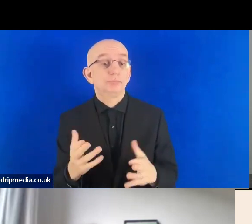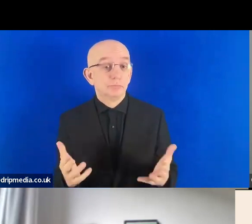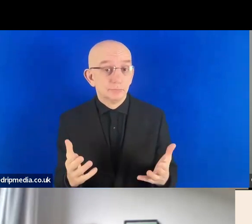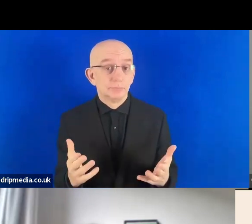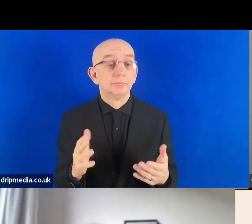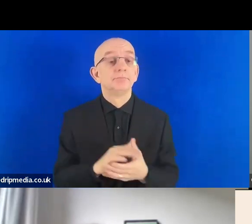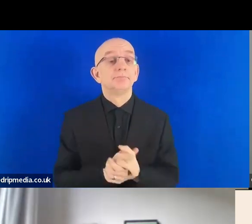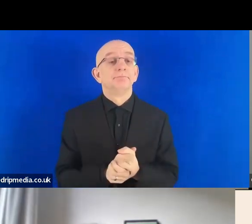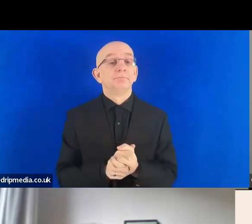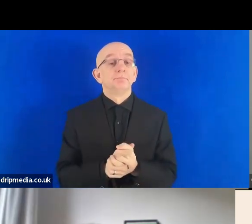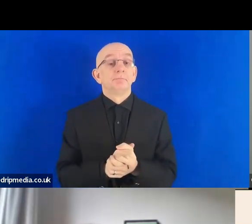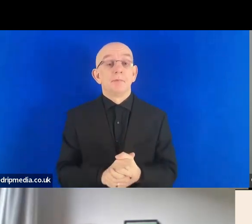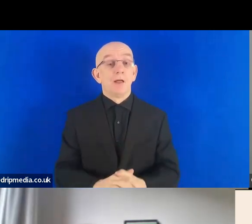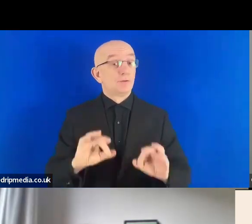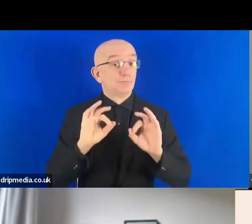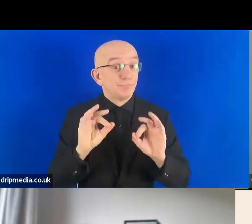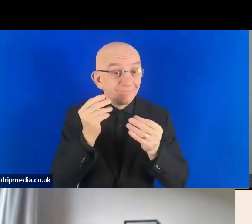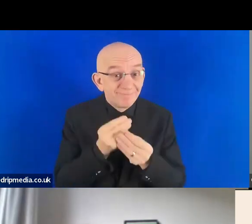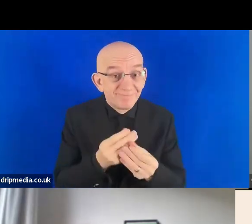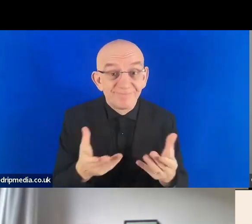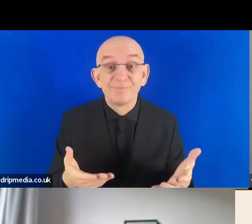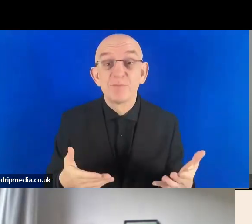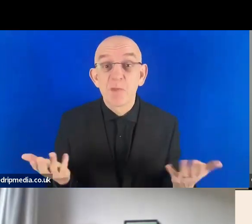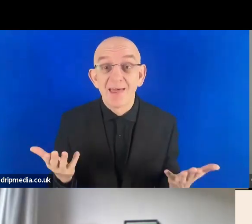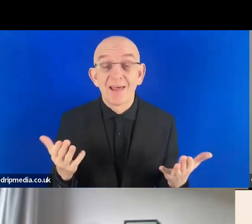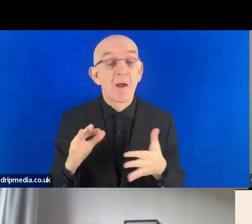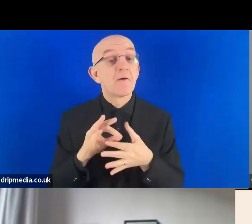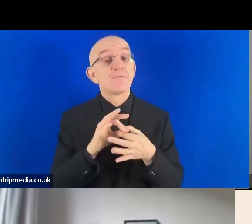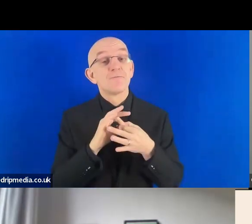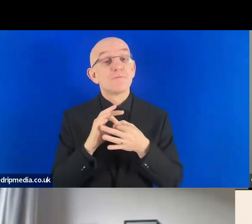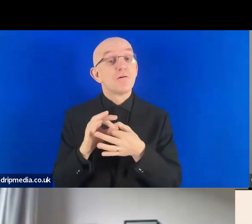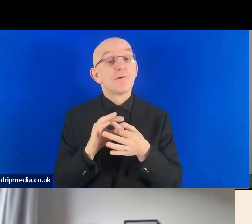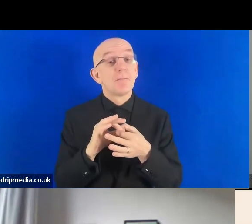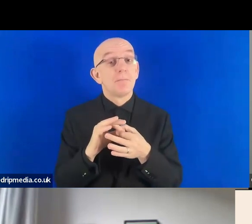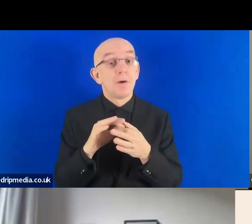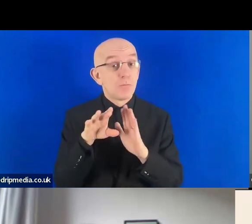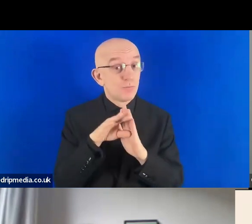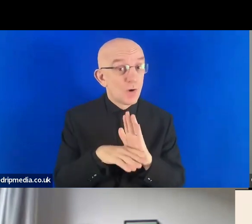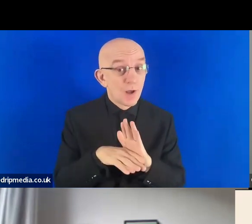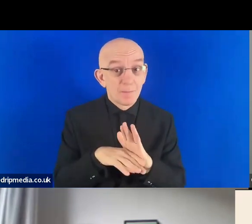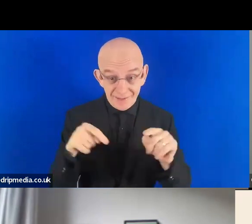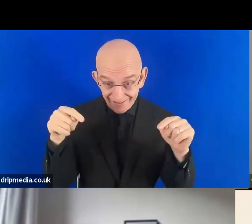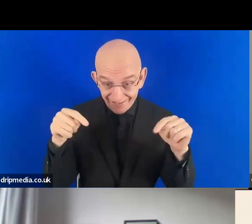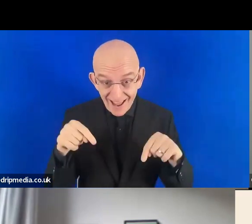So I think all of you, this is all the more reason why you need to get on the forum app on Kanopy.